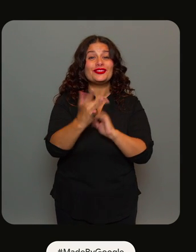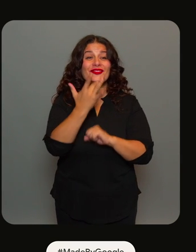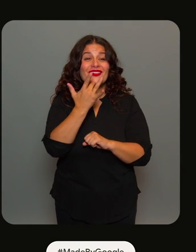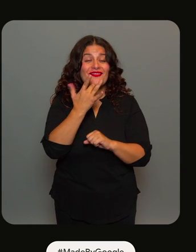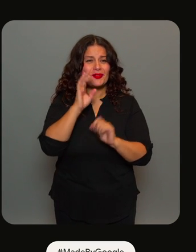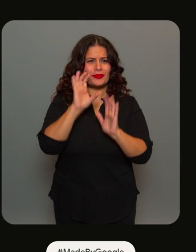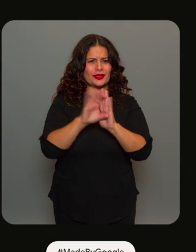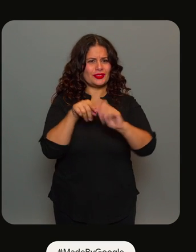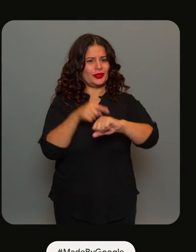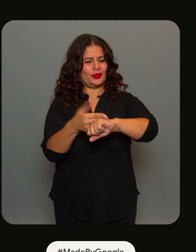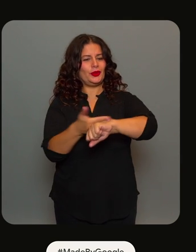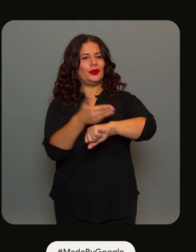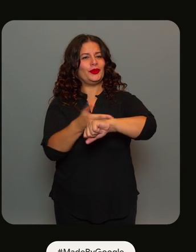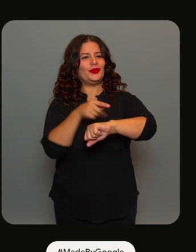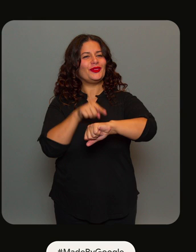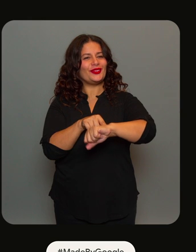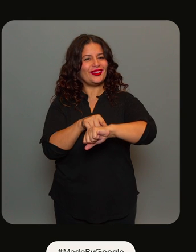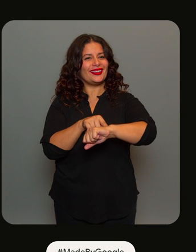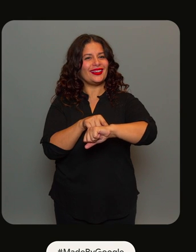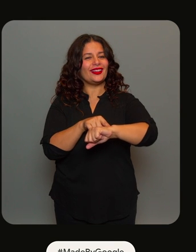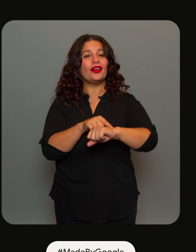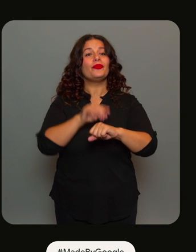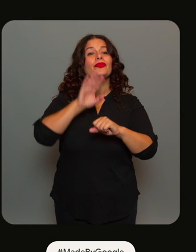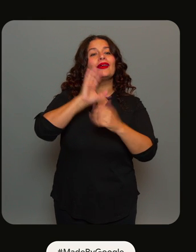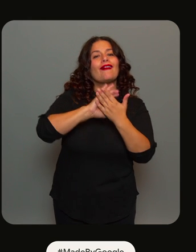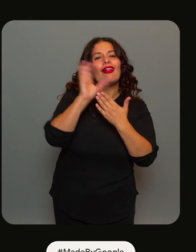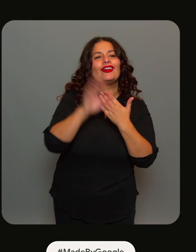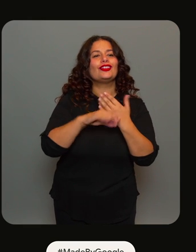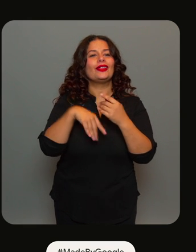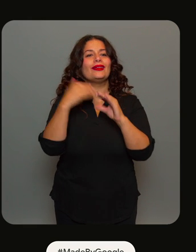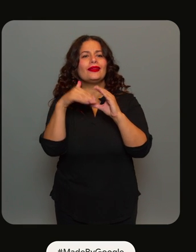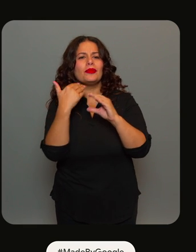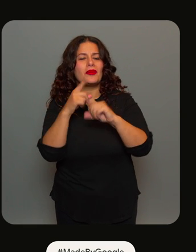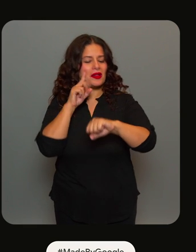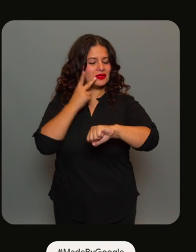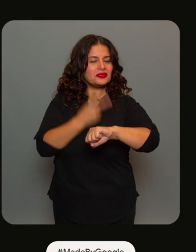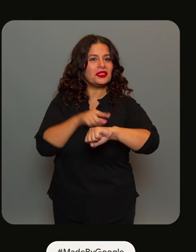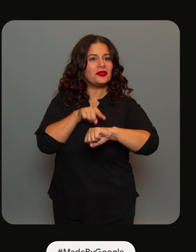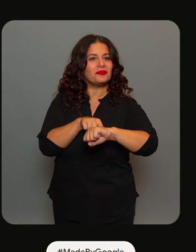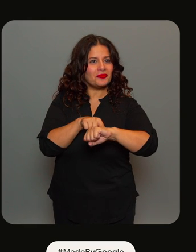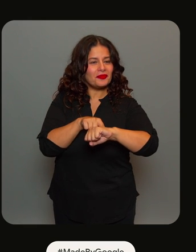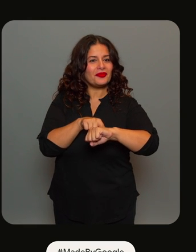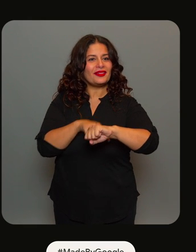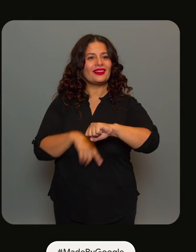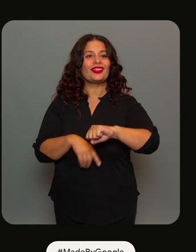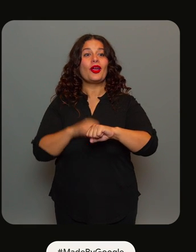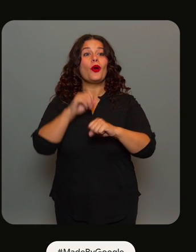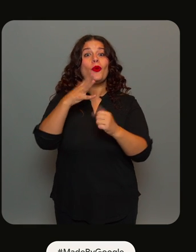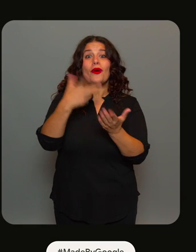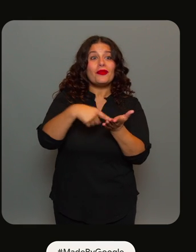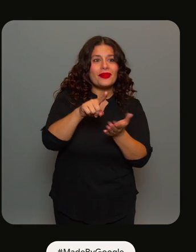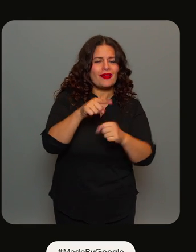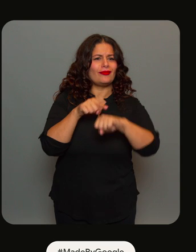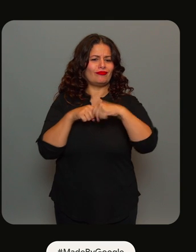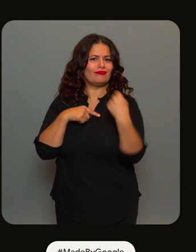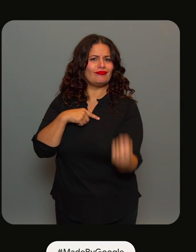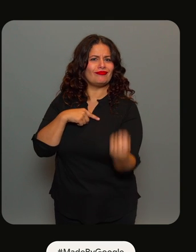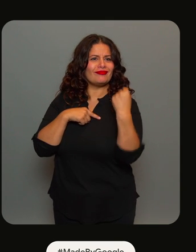See quick notifications from Gmail and Calendar. Make checkout and transit a breeze with Google Wallet.